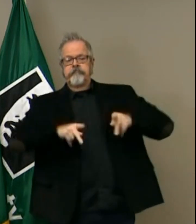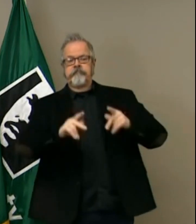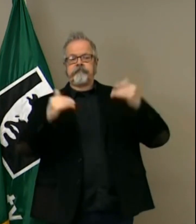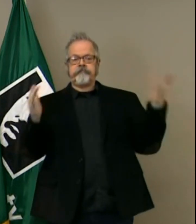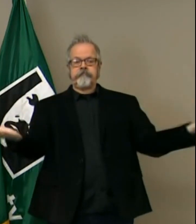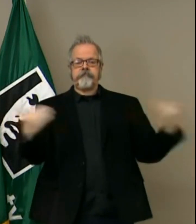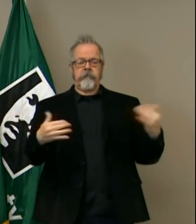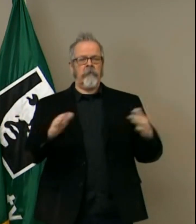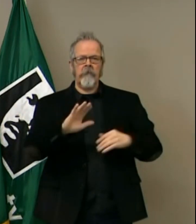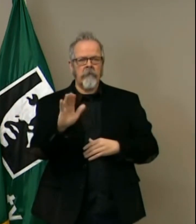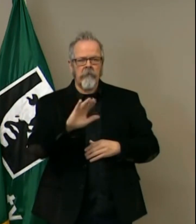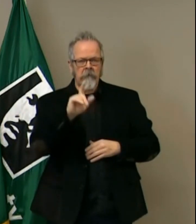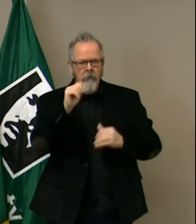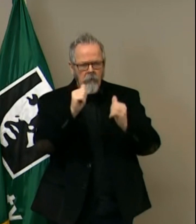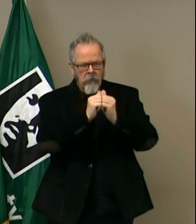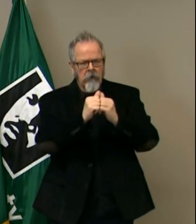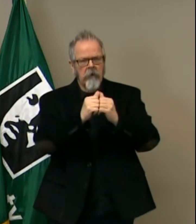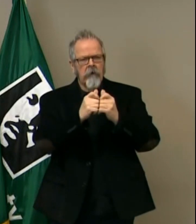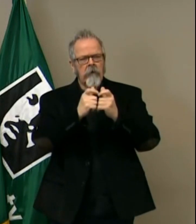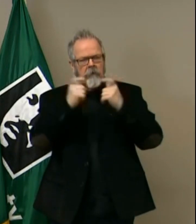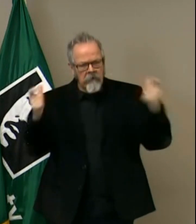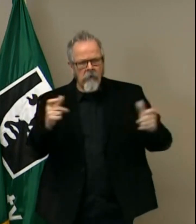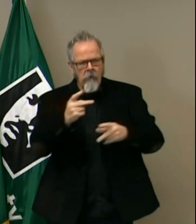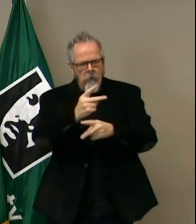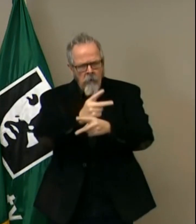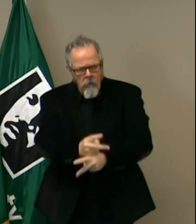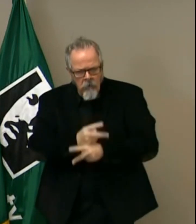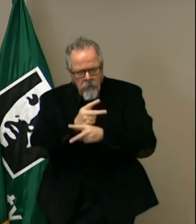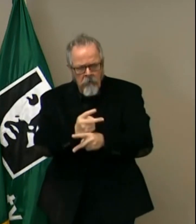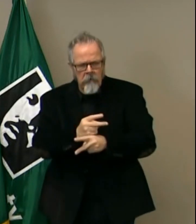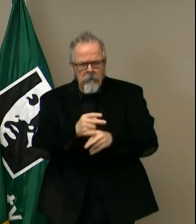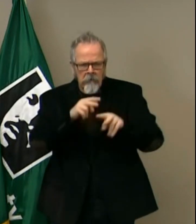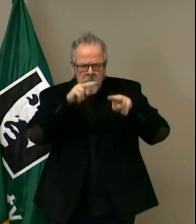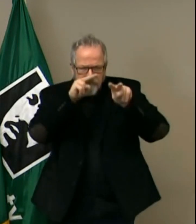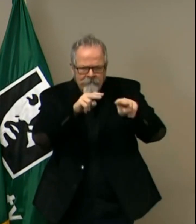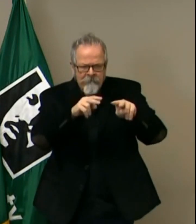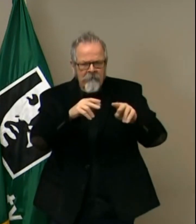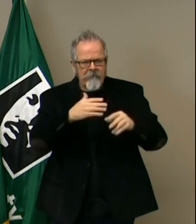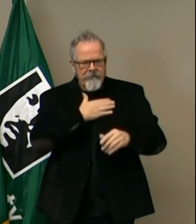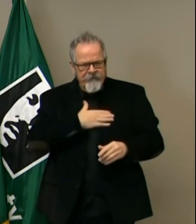done in a different way we need your leadership more than ever to make sure